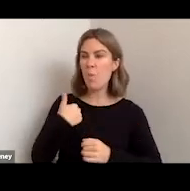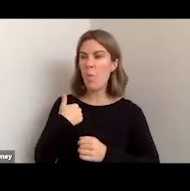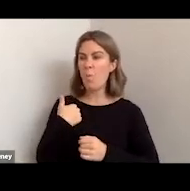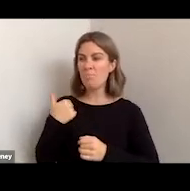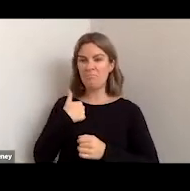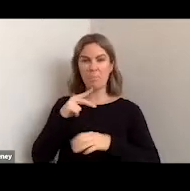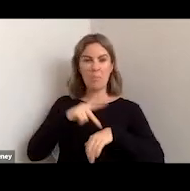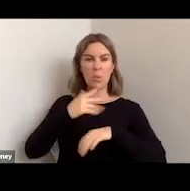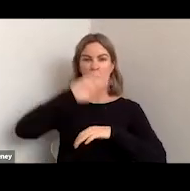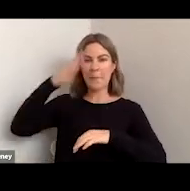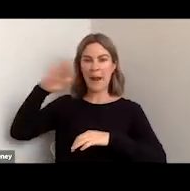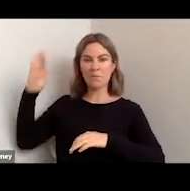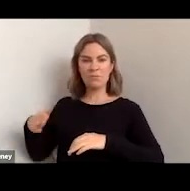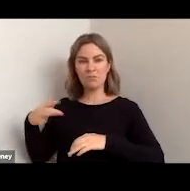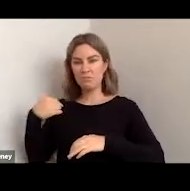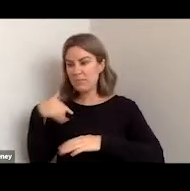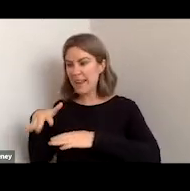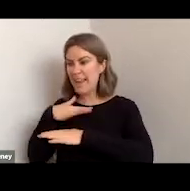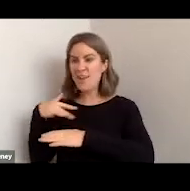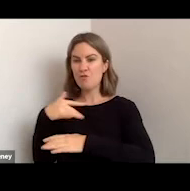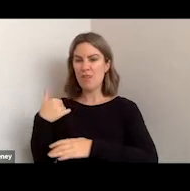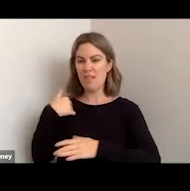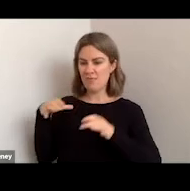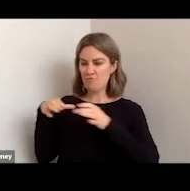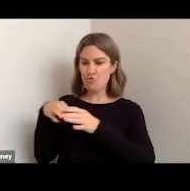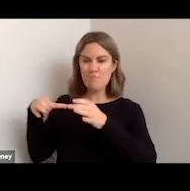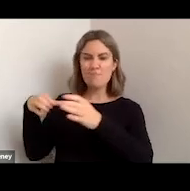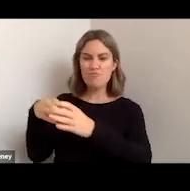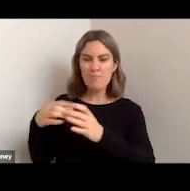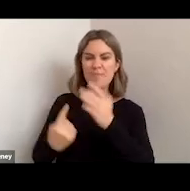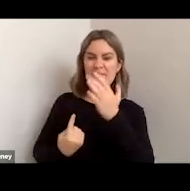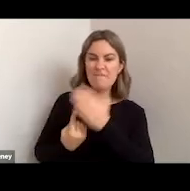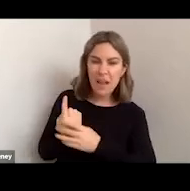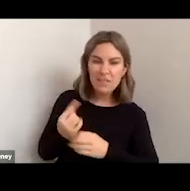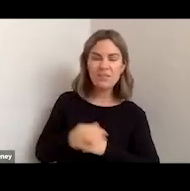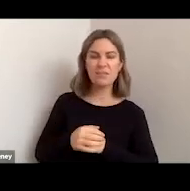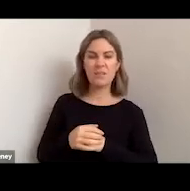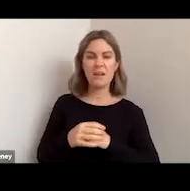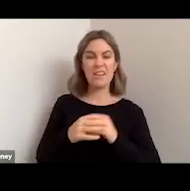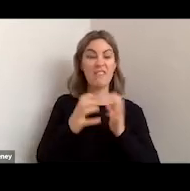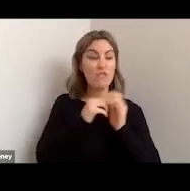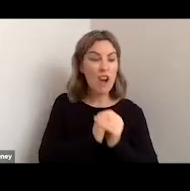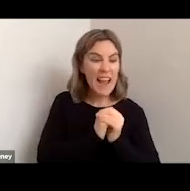So out of the events, groups, pages, friends - everything there's about 1,500 updates.